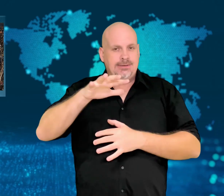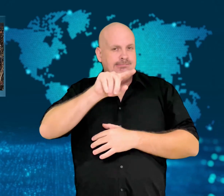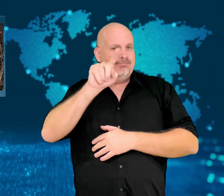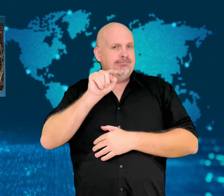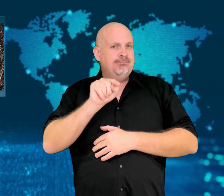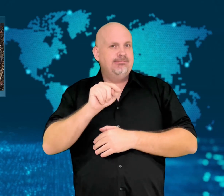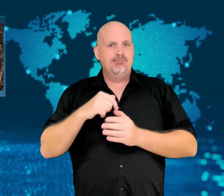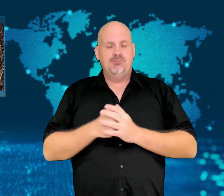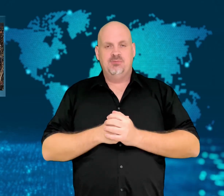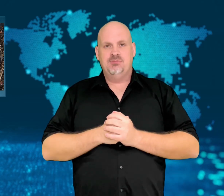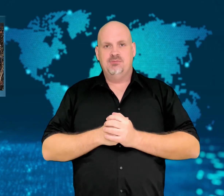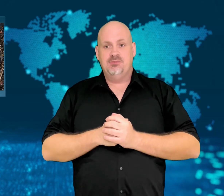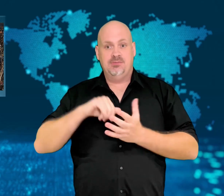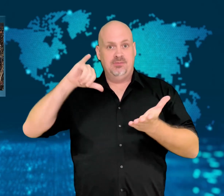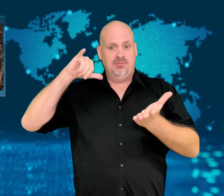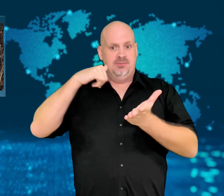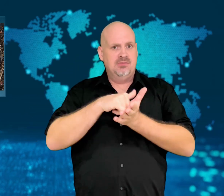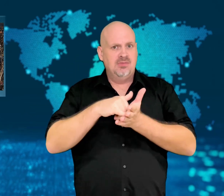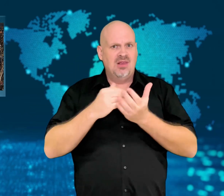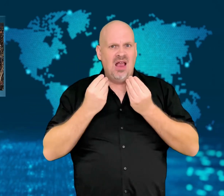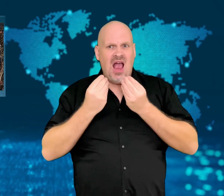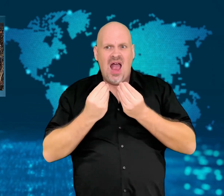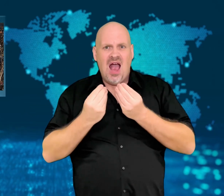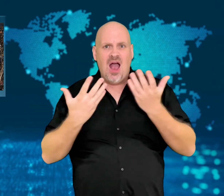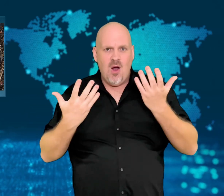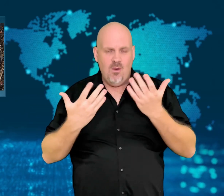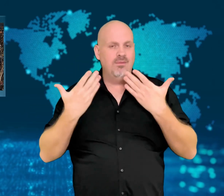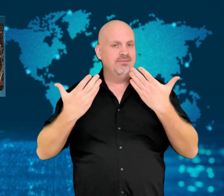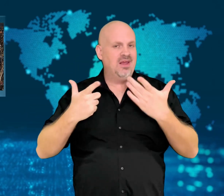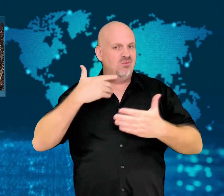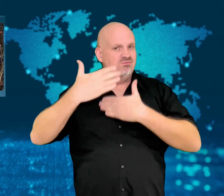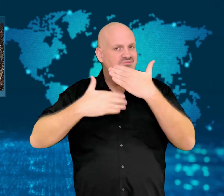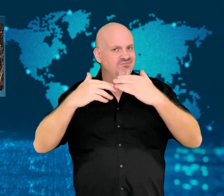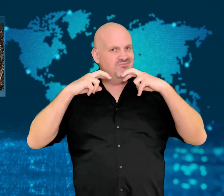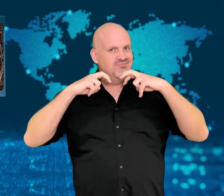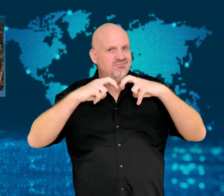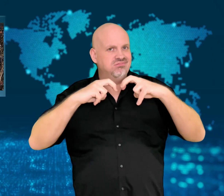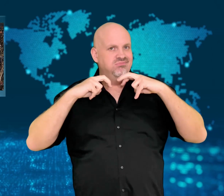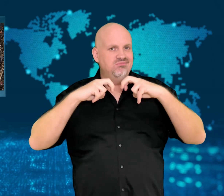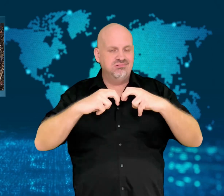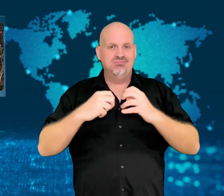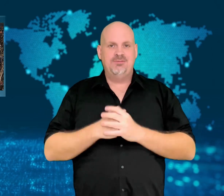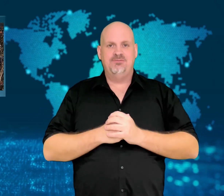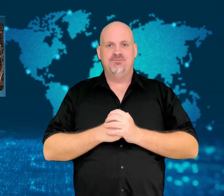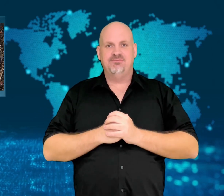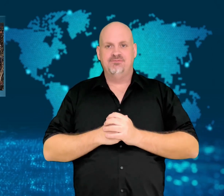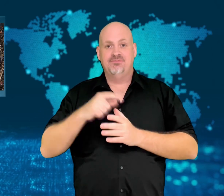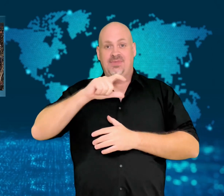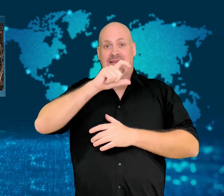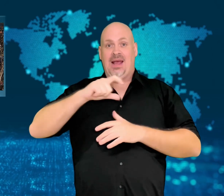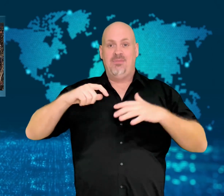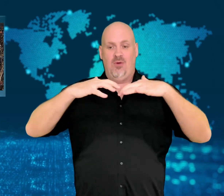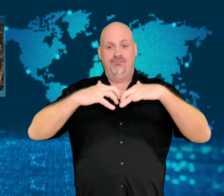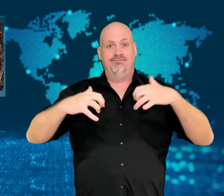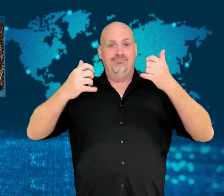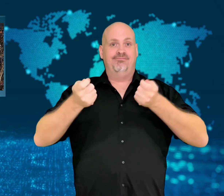an old transponder that may not provide reliable data.